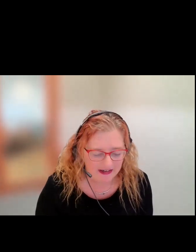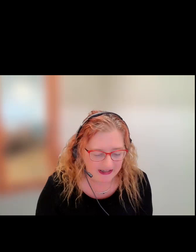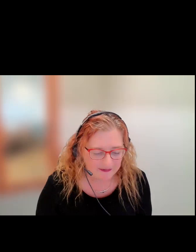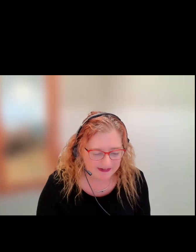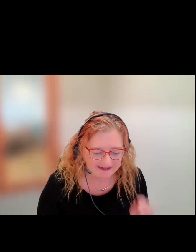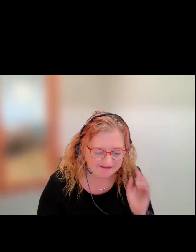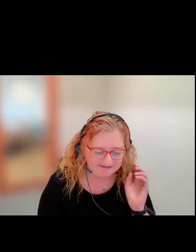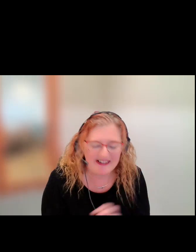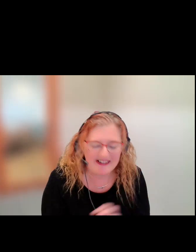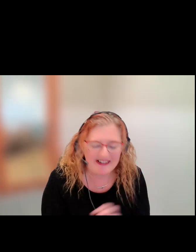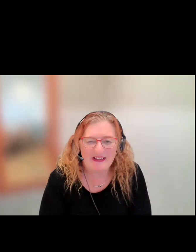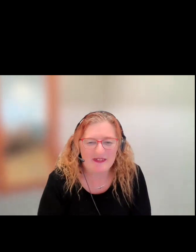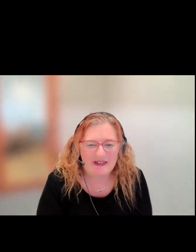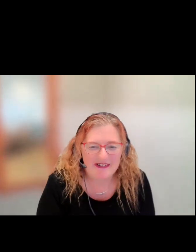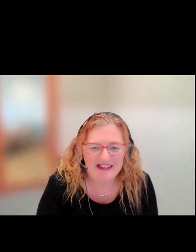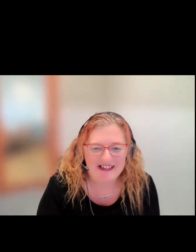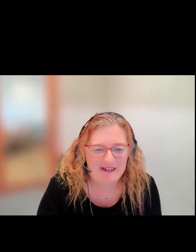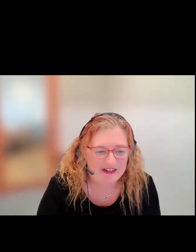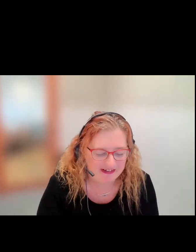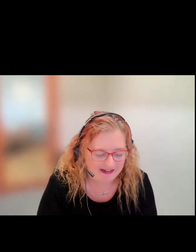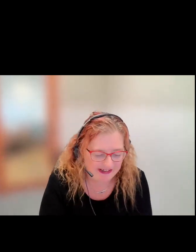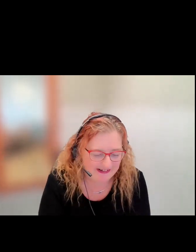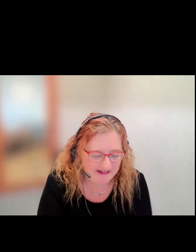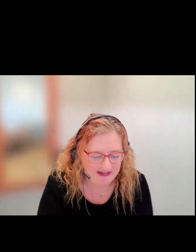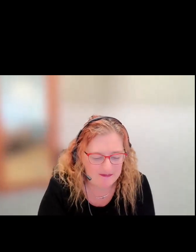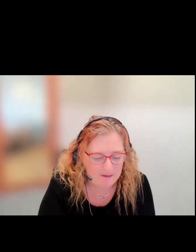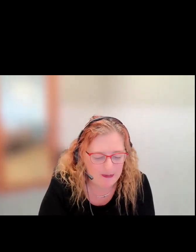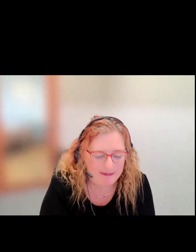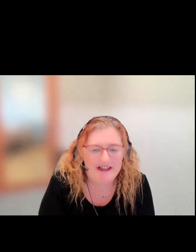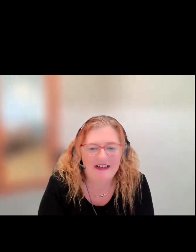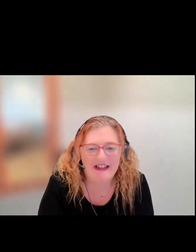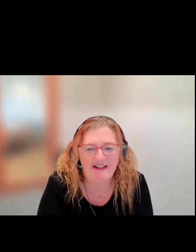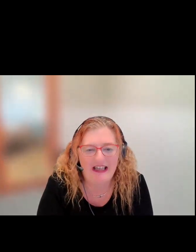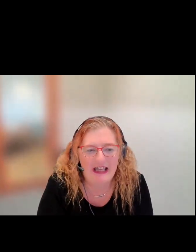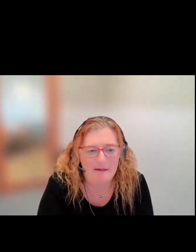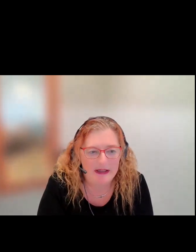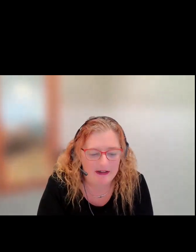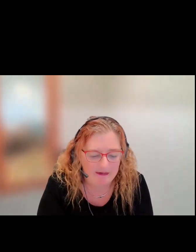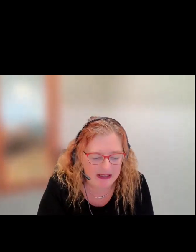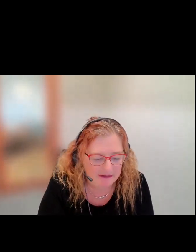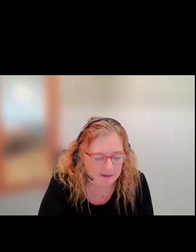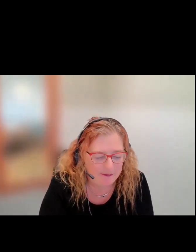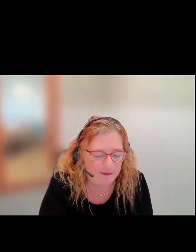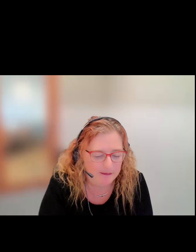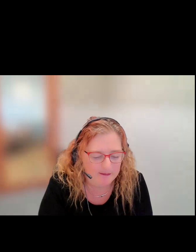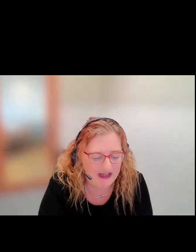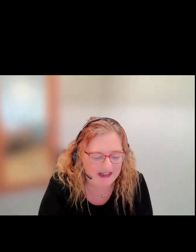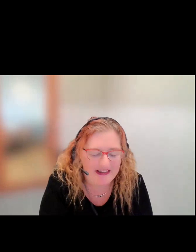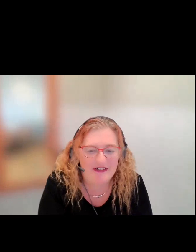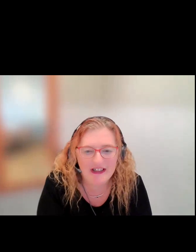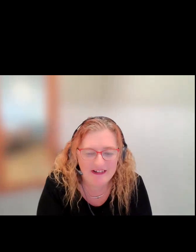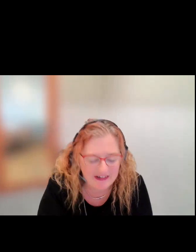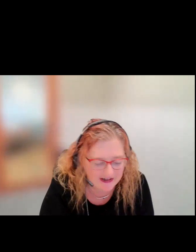Hi everyone. Thanks for joining us for this next webinar in our MPSP reform series.